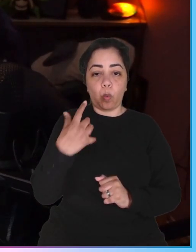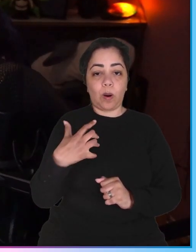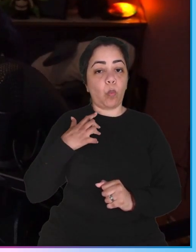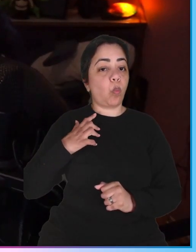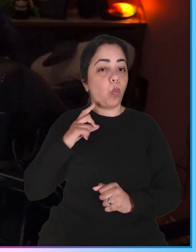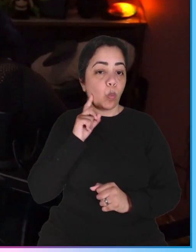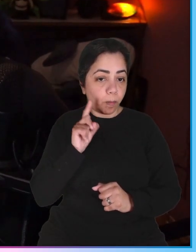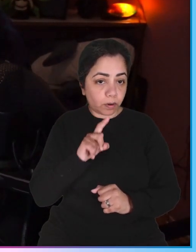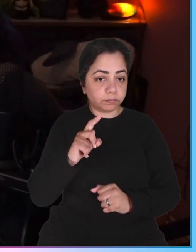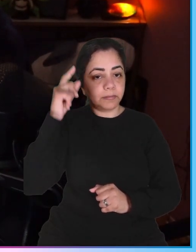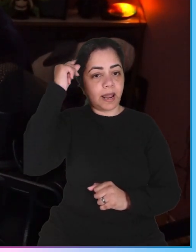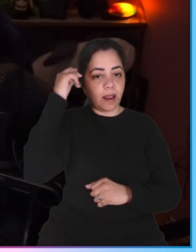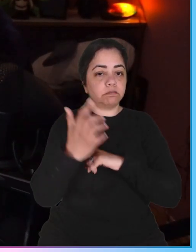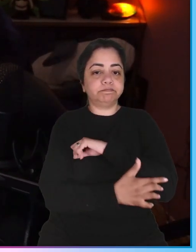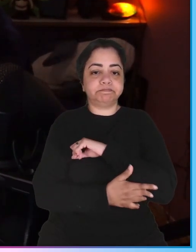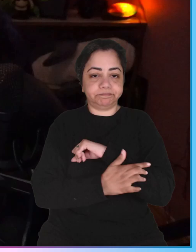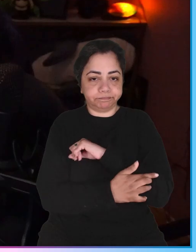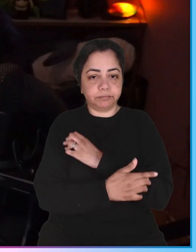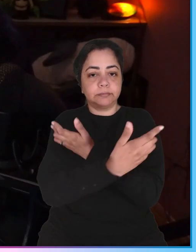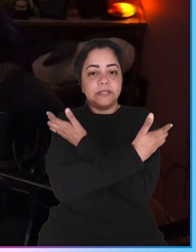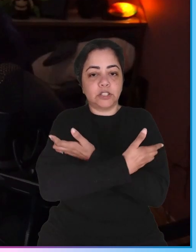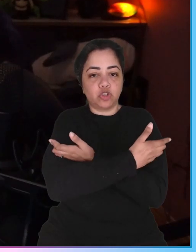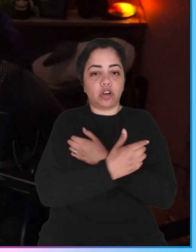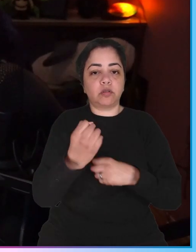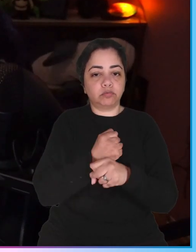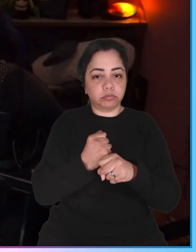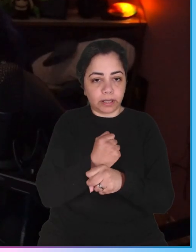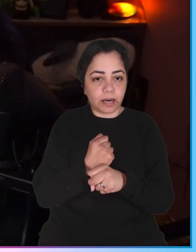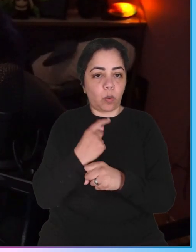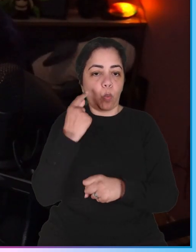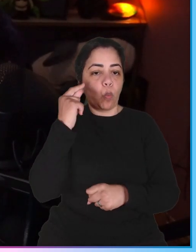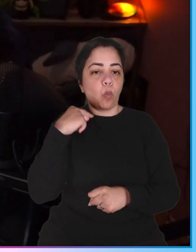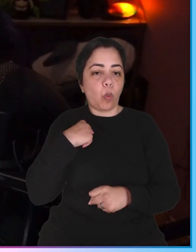I live with multiple chronic illnesses Sjögren's, CFS, Fibro, to name a few